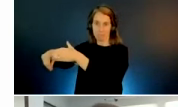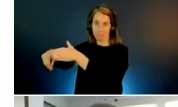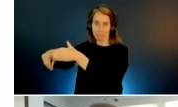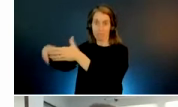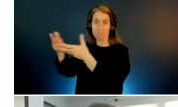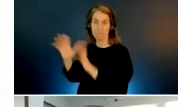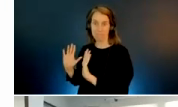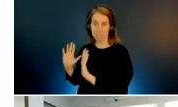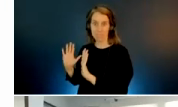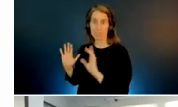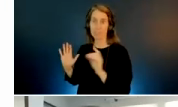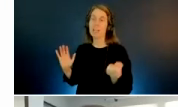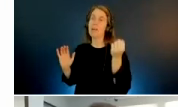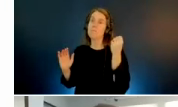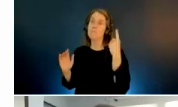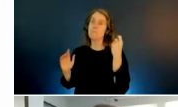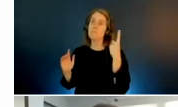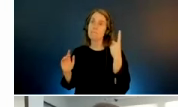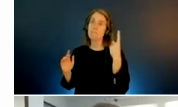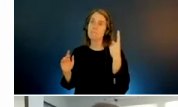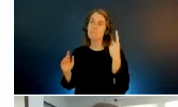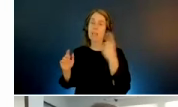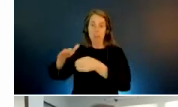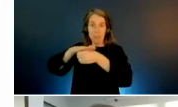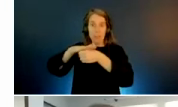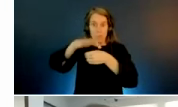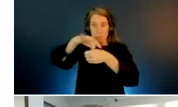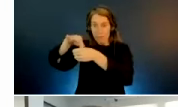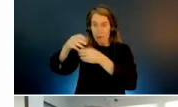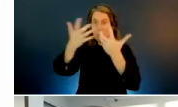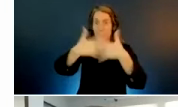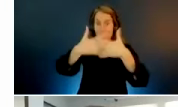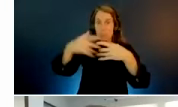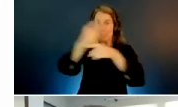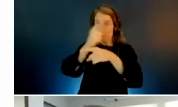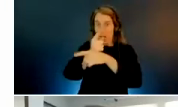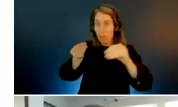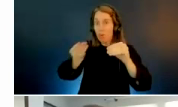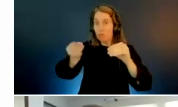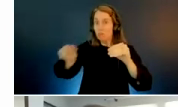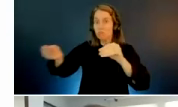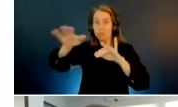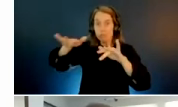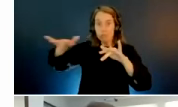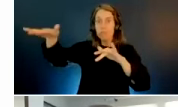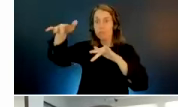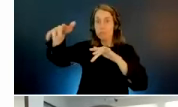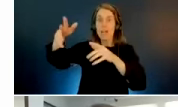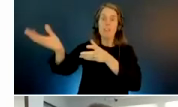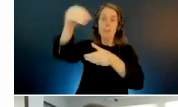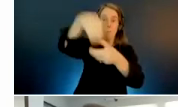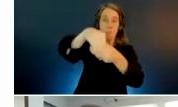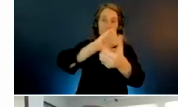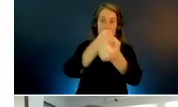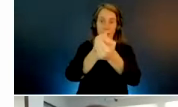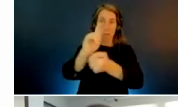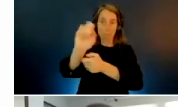many part b's and those machines are not mobile are not as mobile as the part a of the machine so